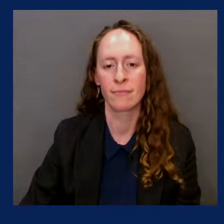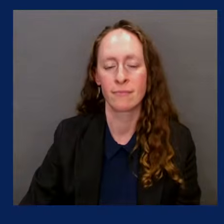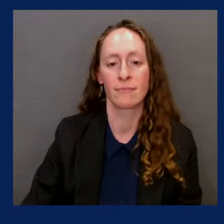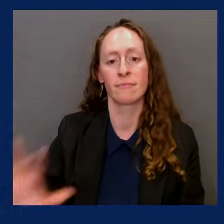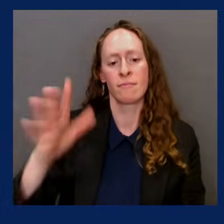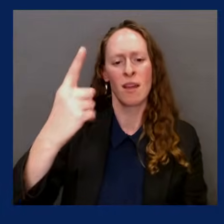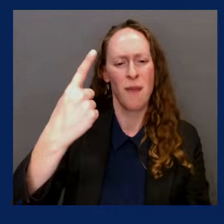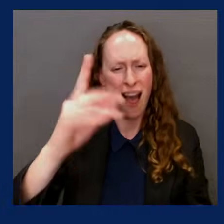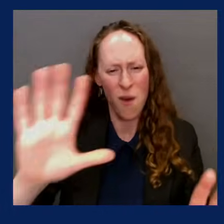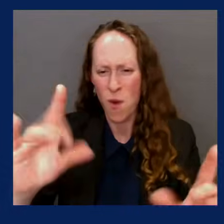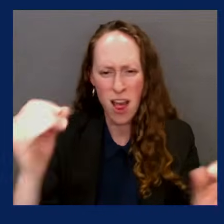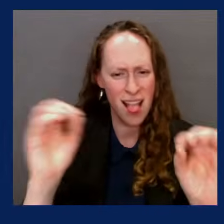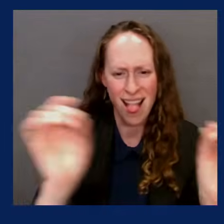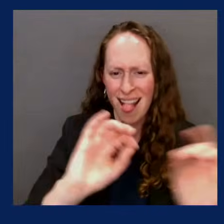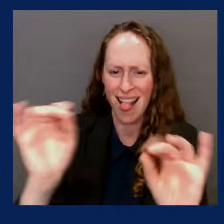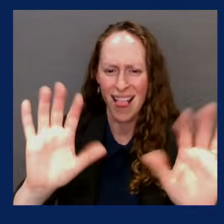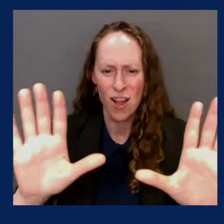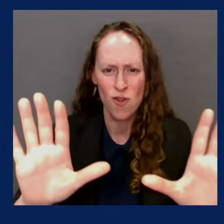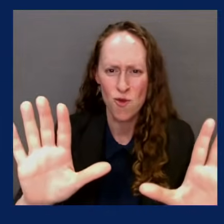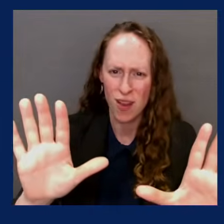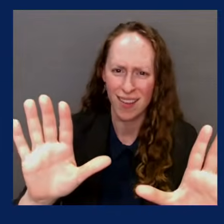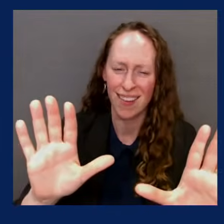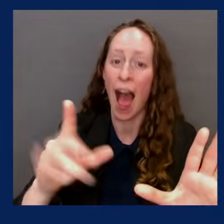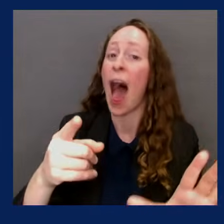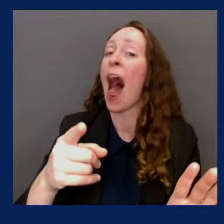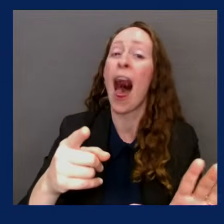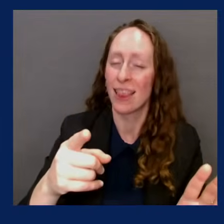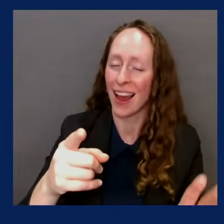The Press: Anyway, all right. Prime Minister Albanese: But, Channel 10 Australia. President Biden: Go get 'em, Joe Joe.